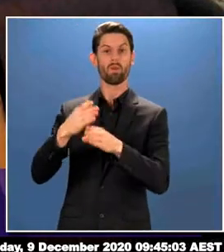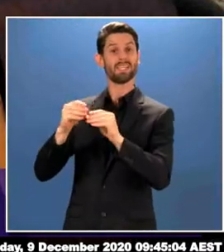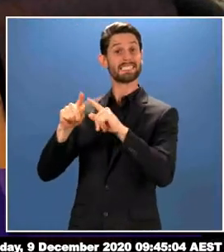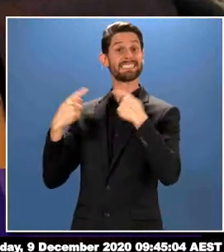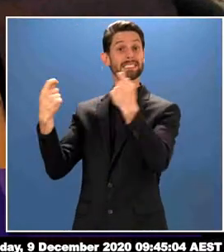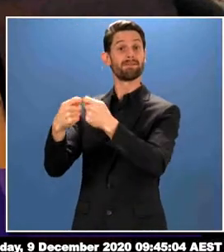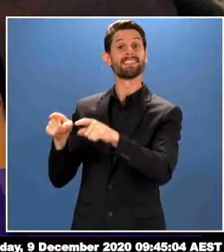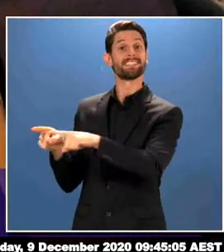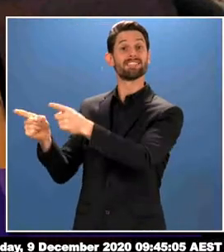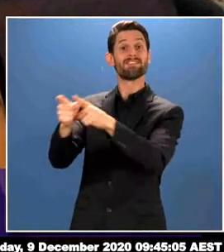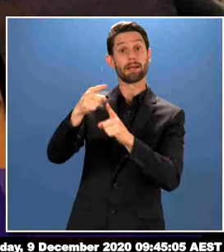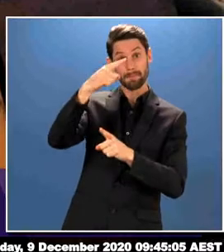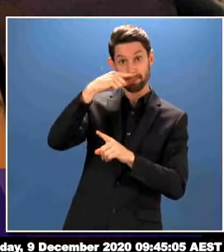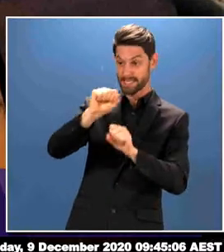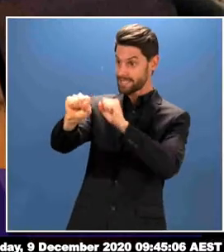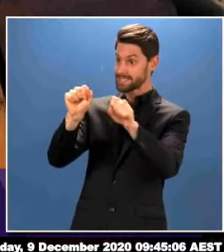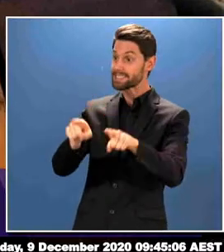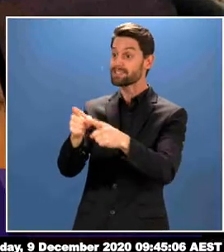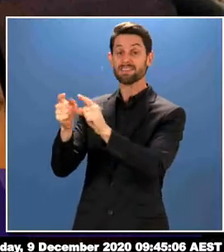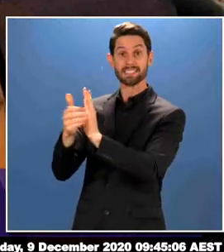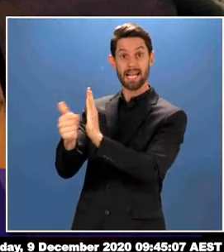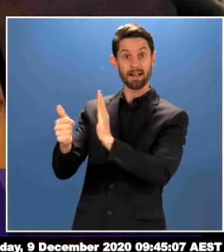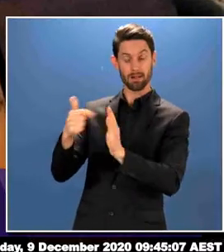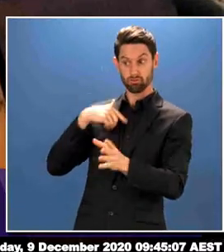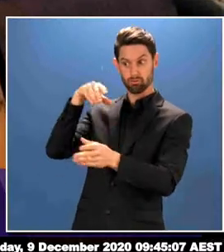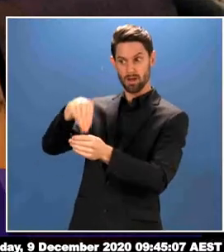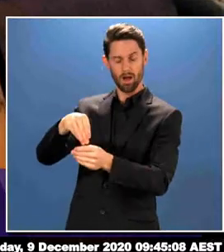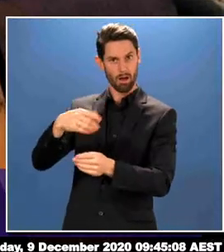great way to feel like my vision, both my low vision and my creative